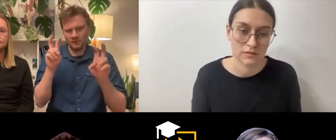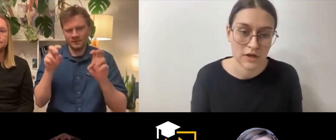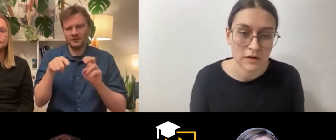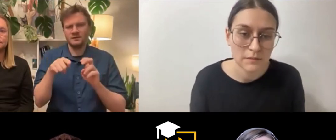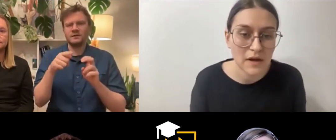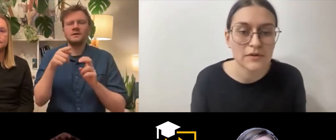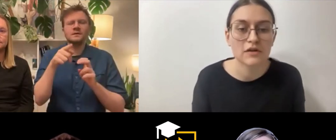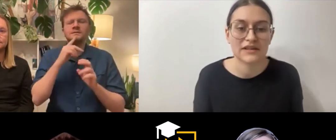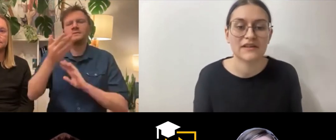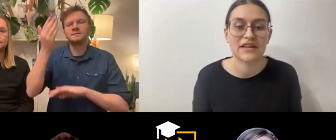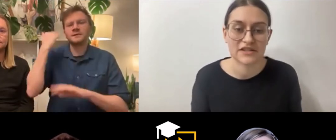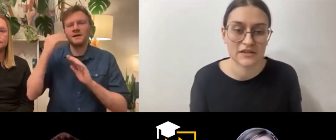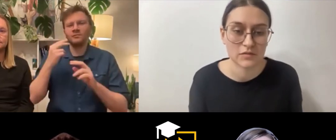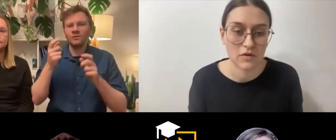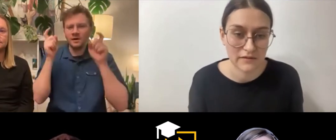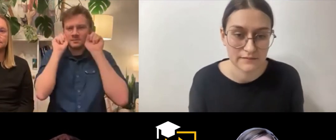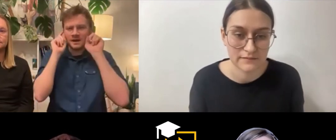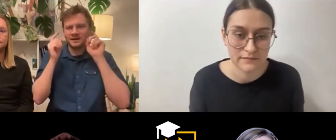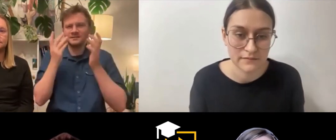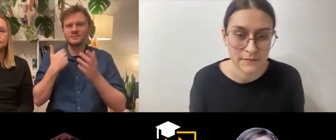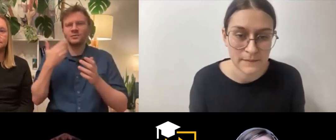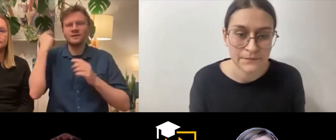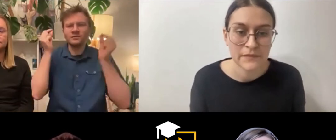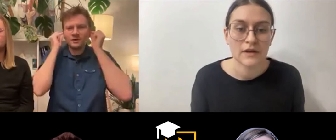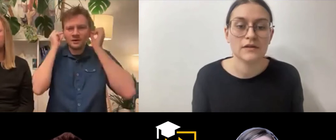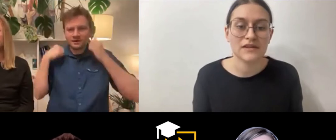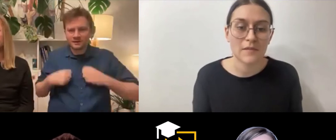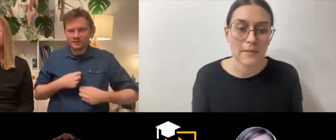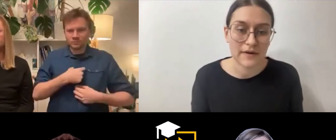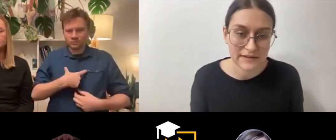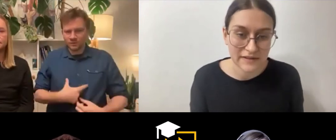and the so-called residual hearing. I got my hearing aid.